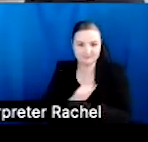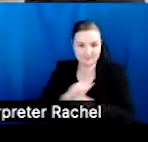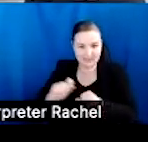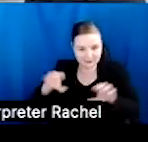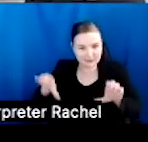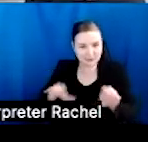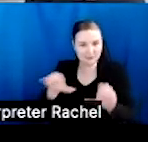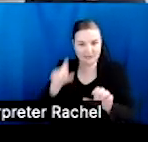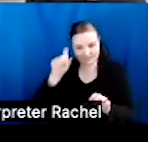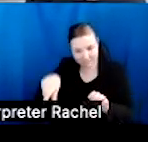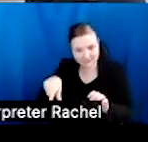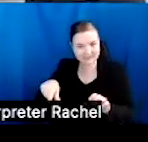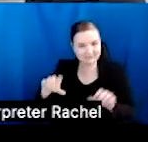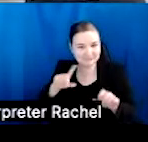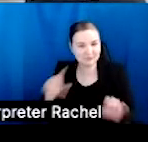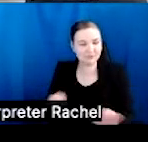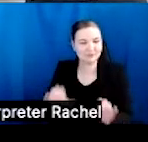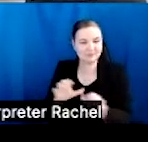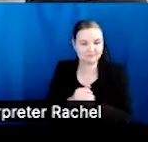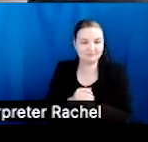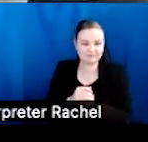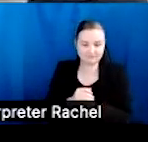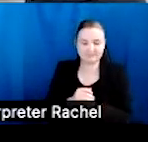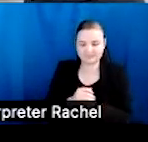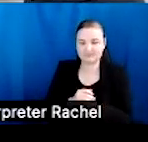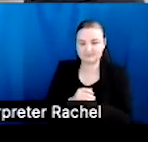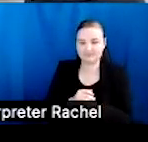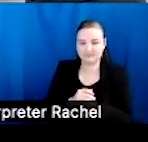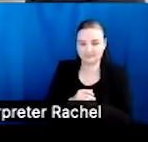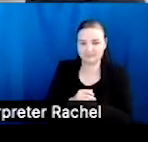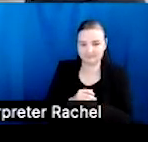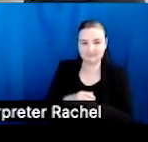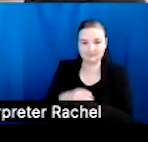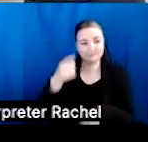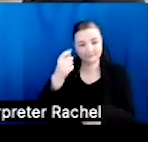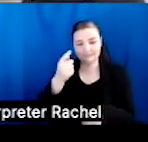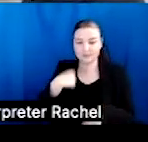the approach of many museums easily falls into a kind of liberal "both-sidesism," especially when